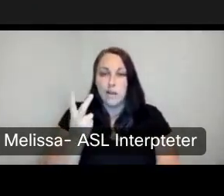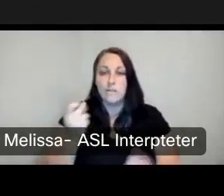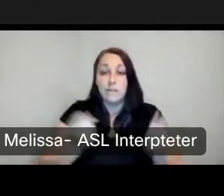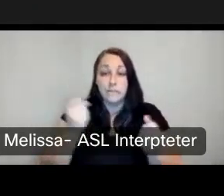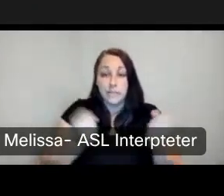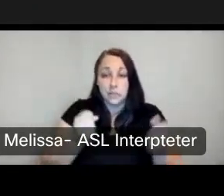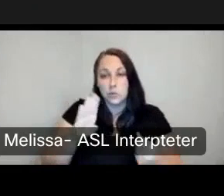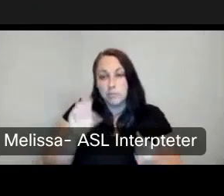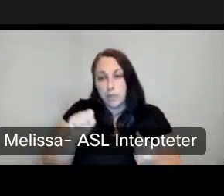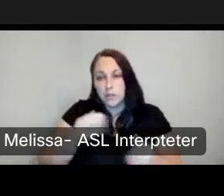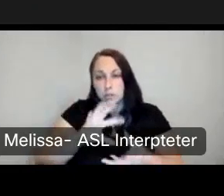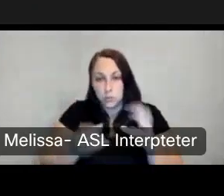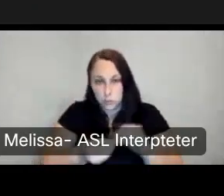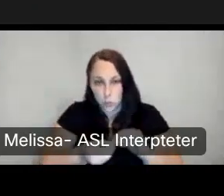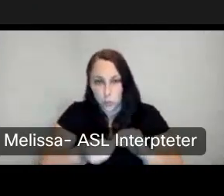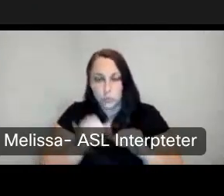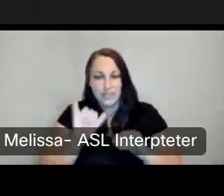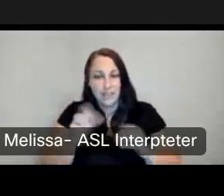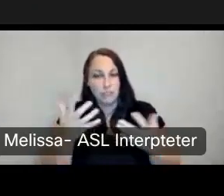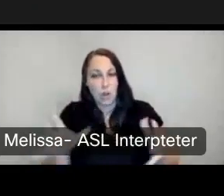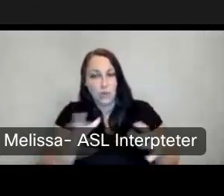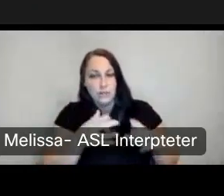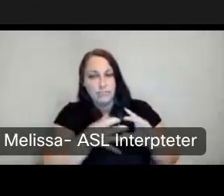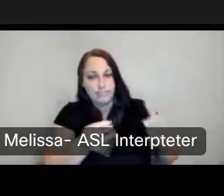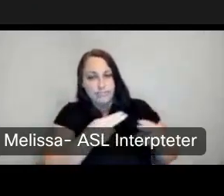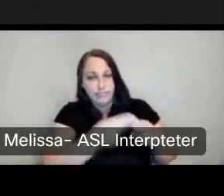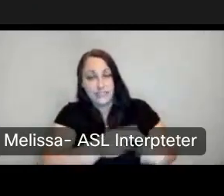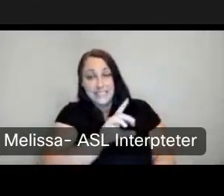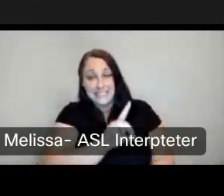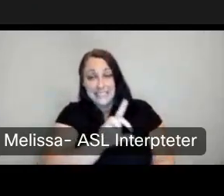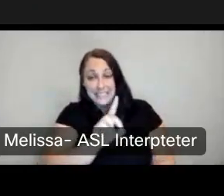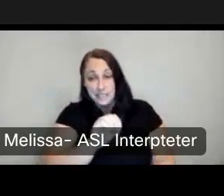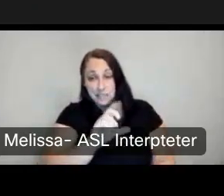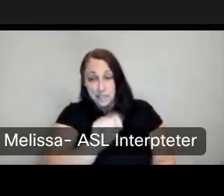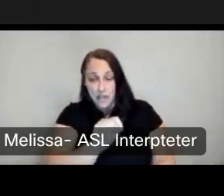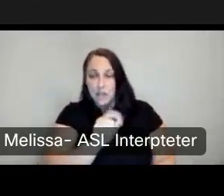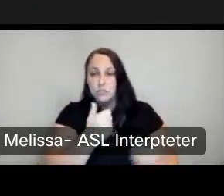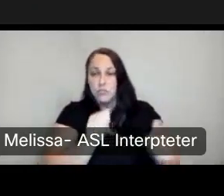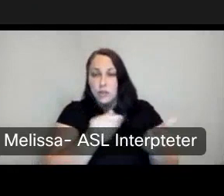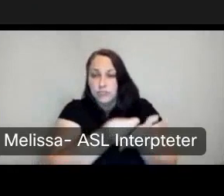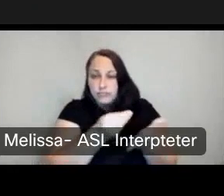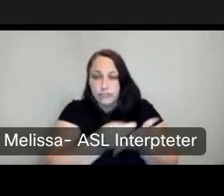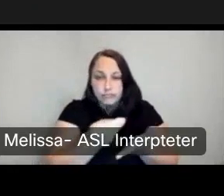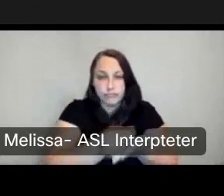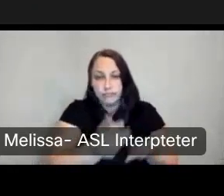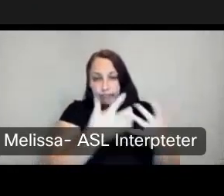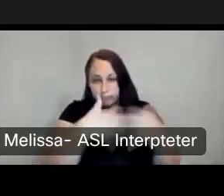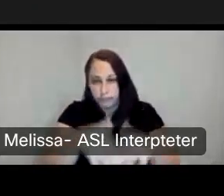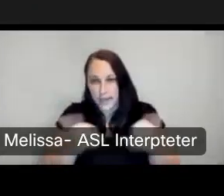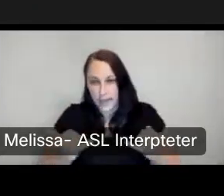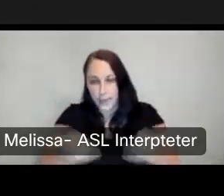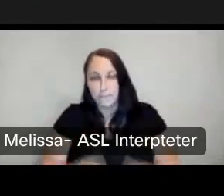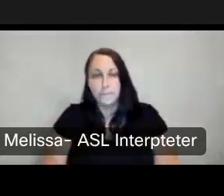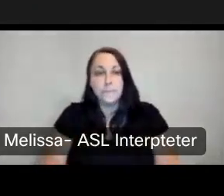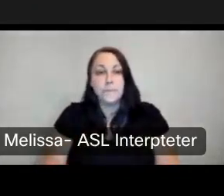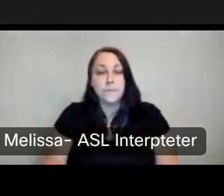Cersei uh mentioned uh DDOT is in the process of acquiring and if we could do the next slide